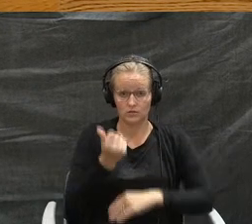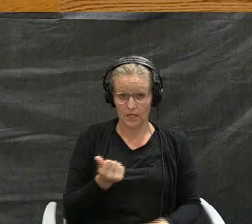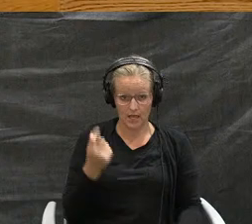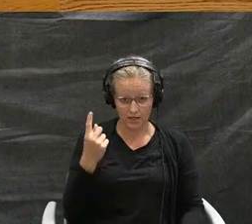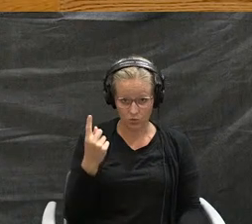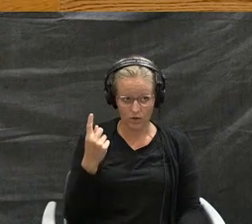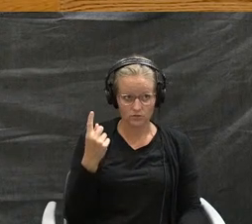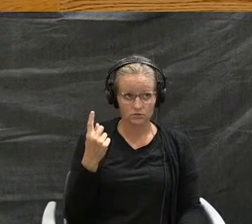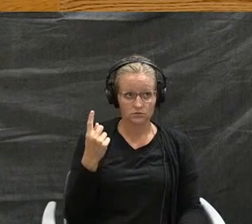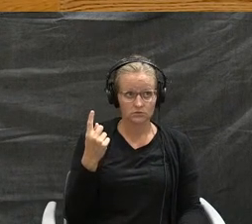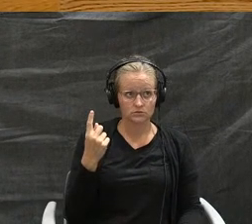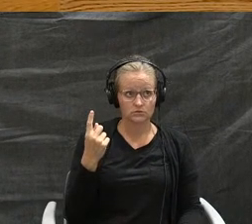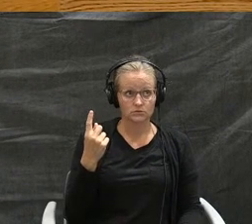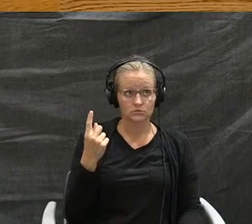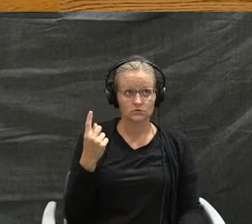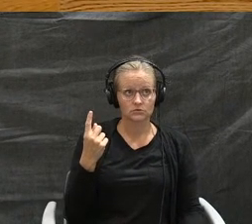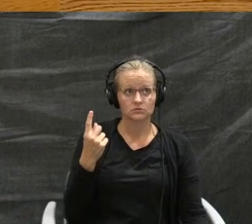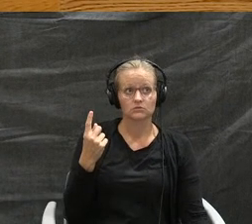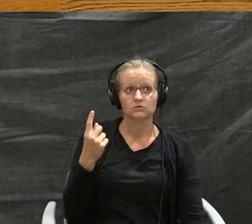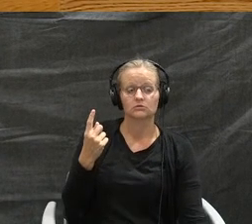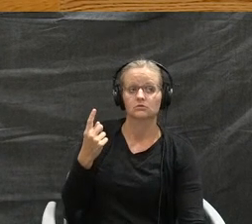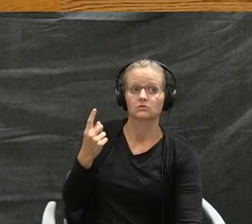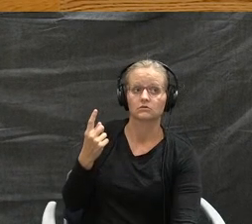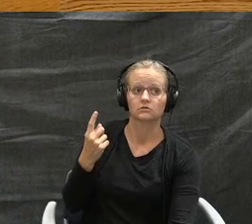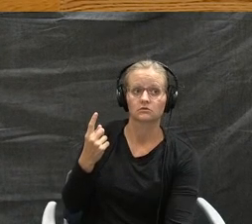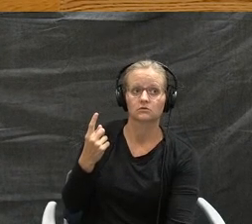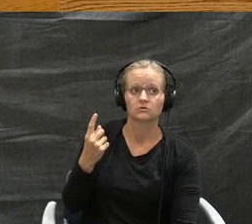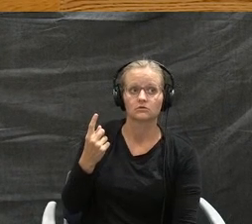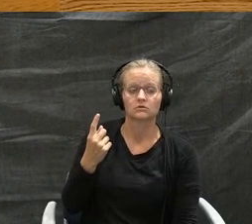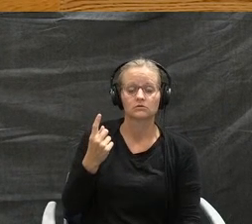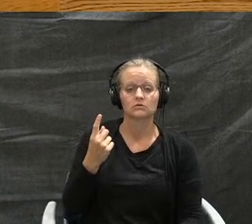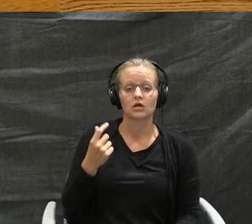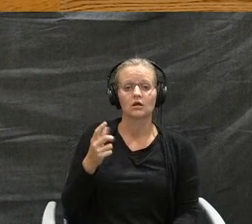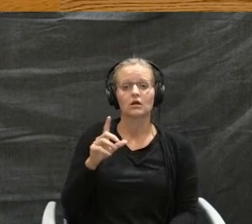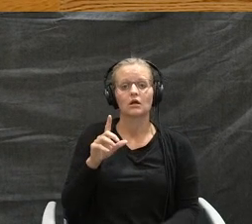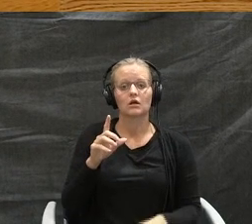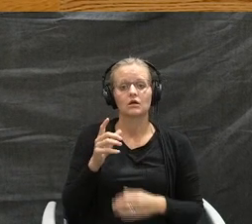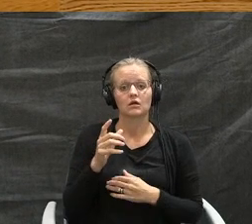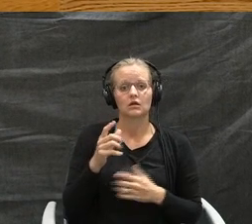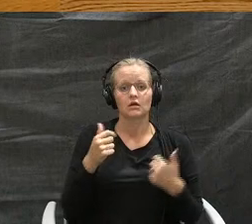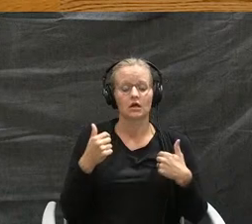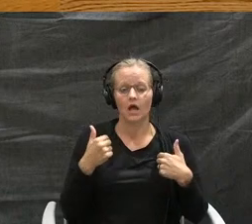Um is there. I'm at a loss of words.